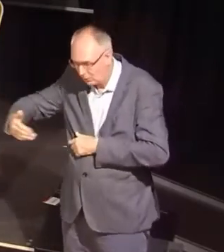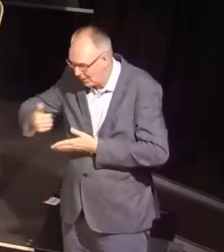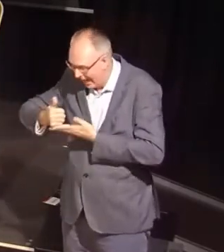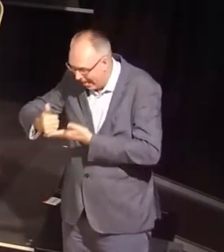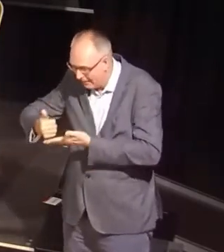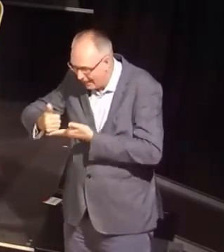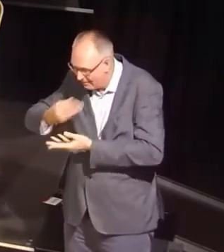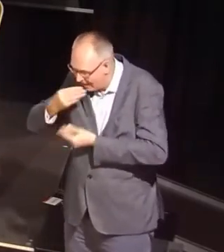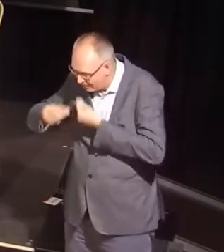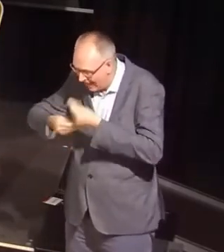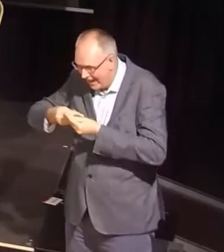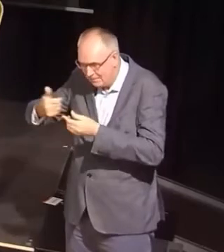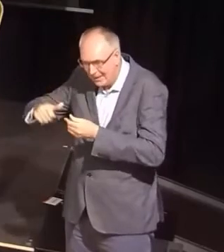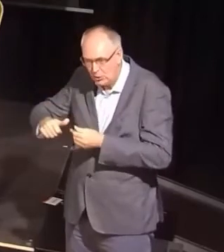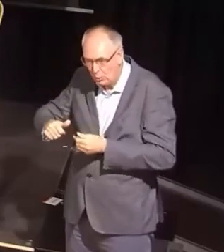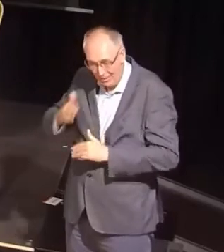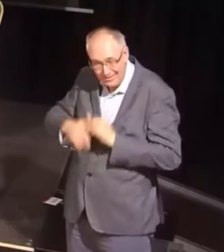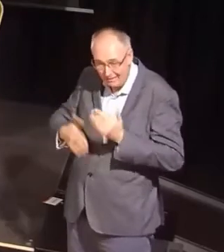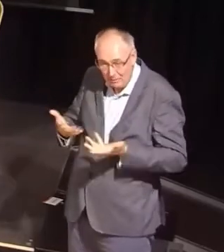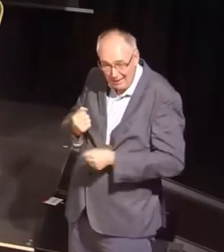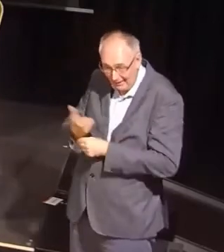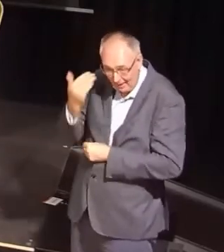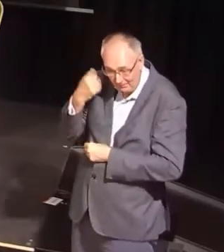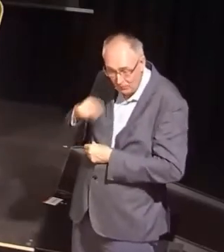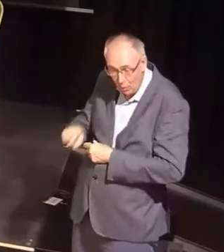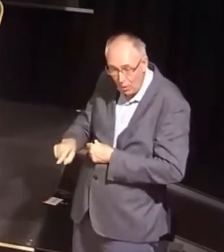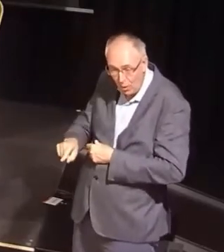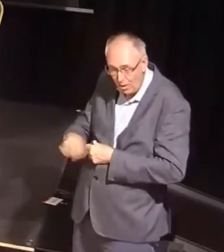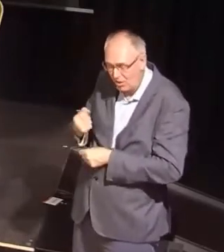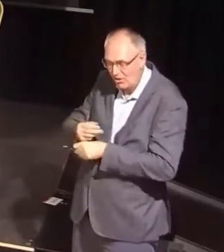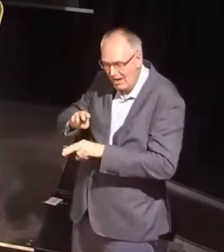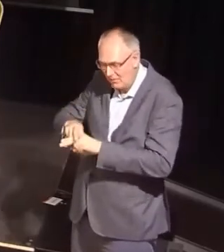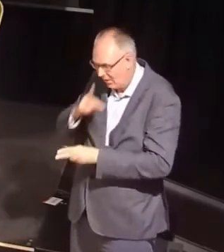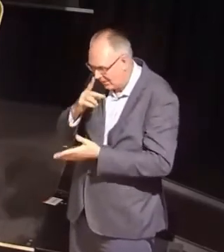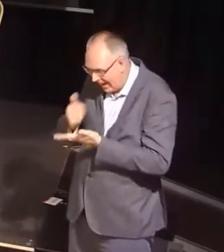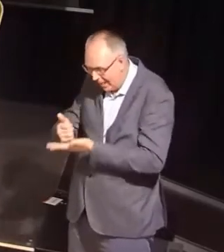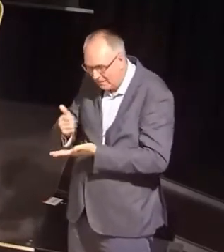because he hadn't played a game like this before. There was this nice moment